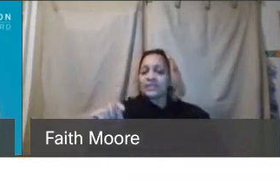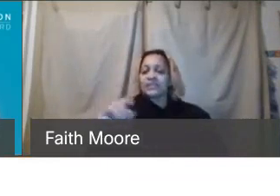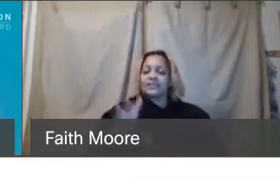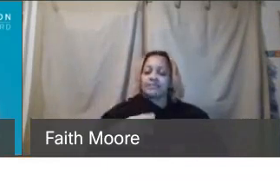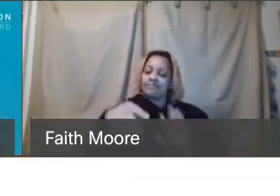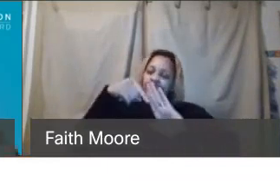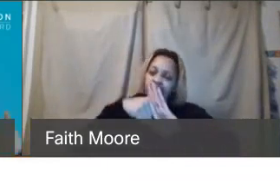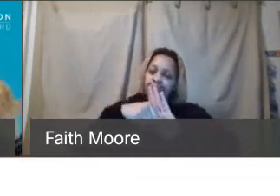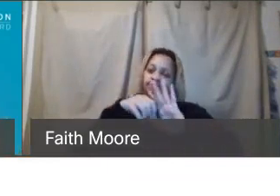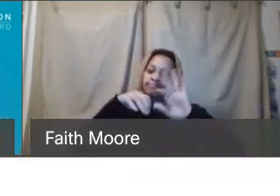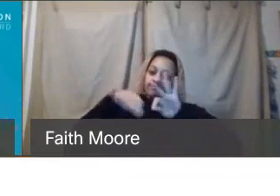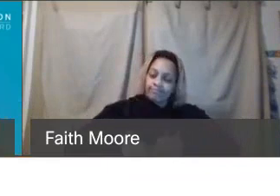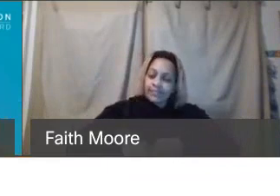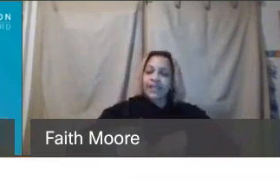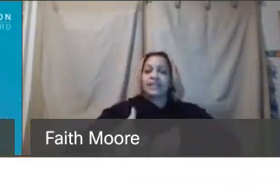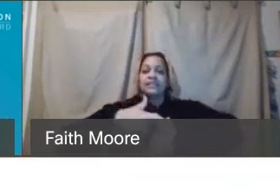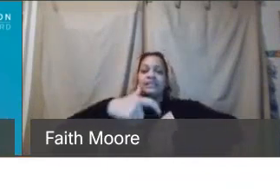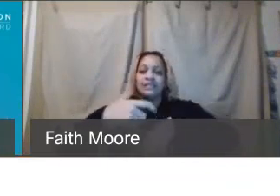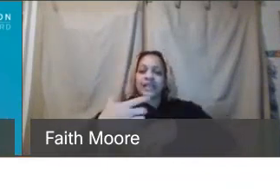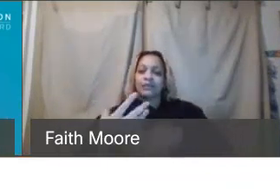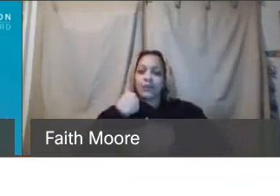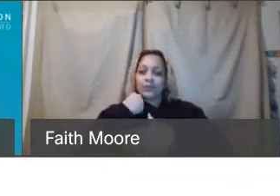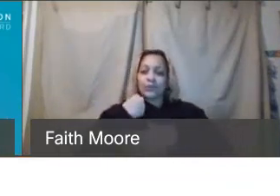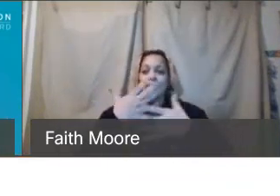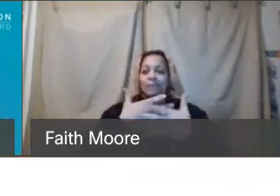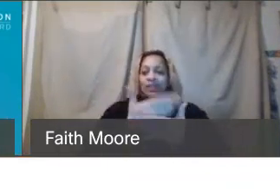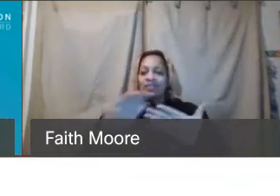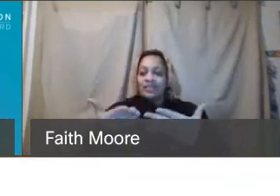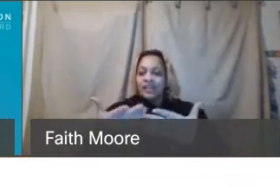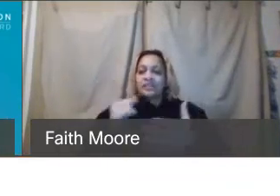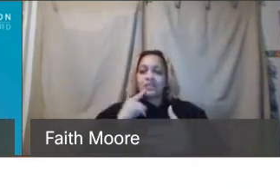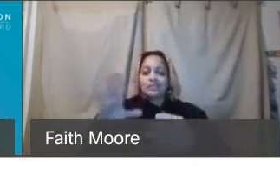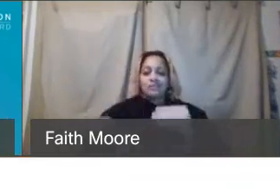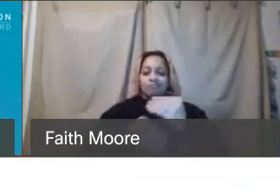Time consuming elements that would move into the long term improvement set.